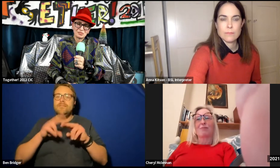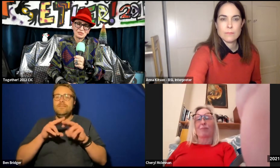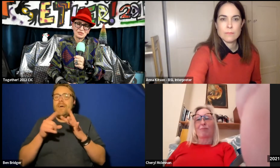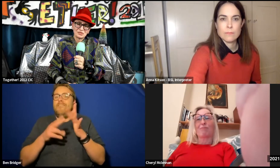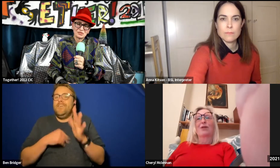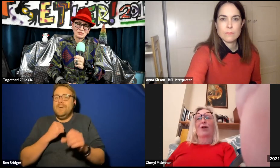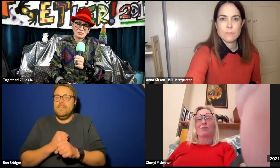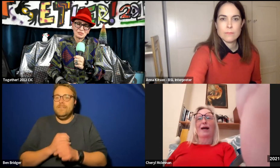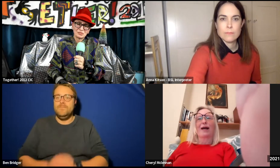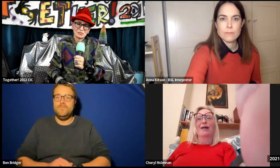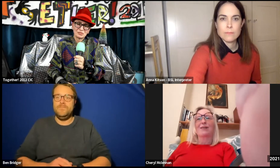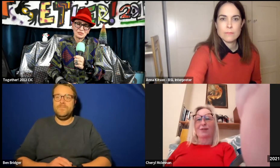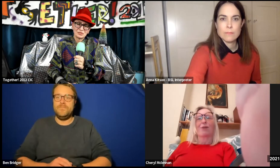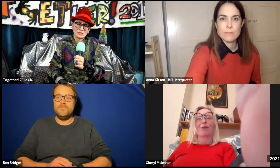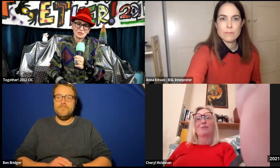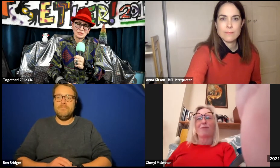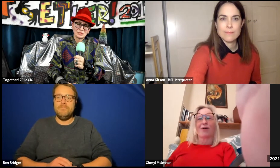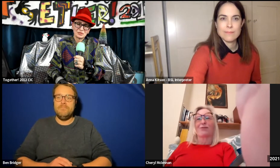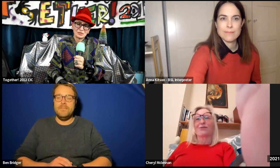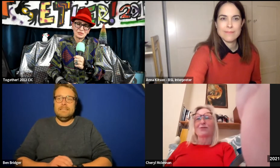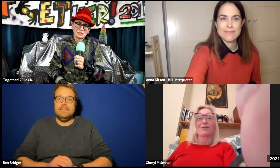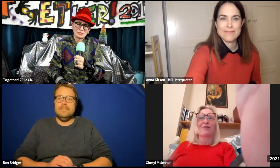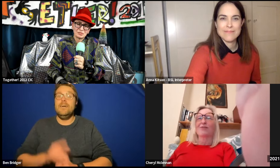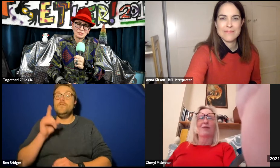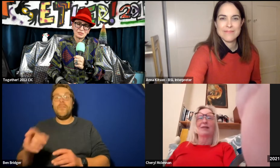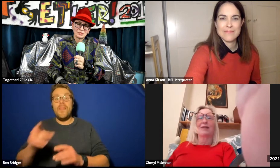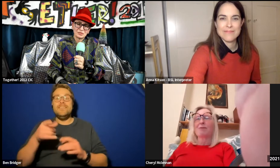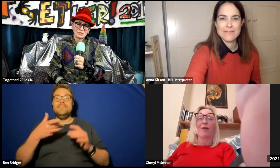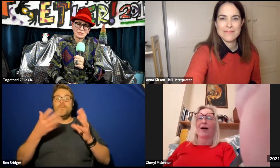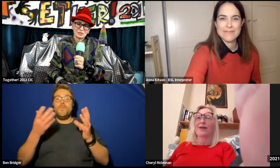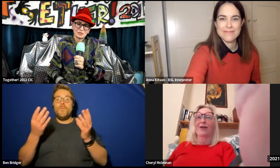The second poem is called The Sweeper.